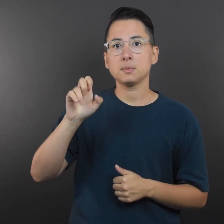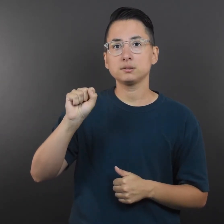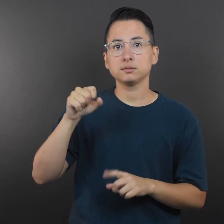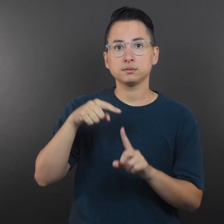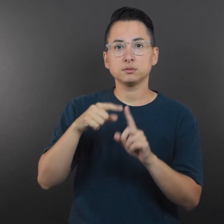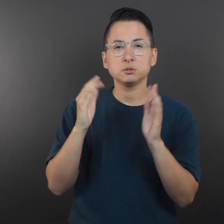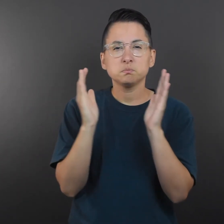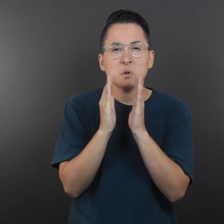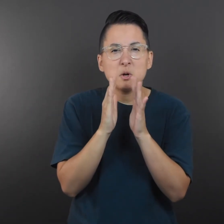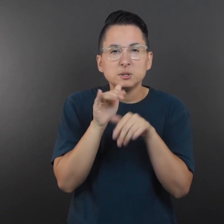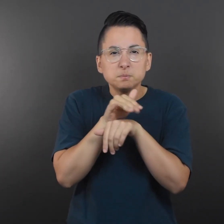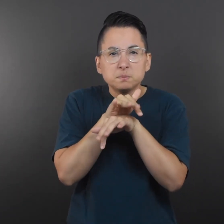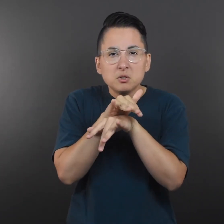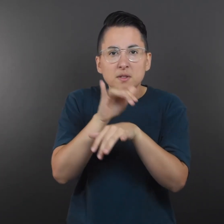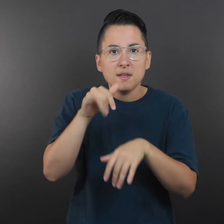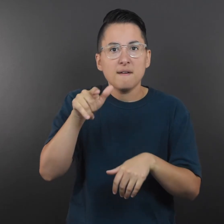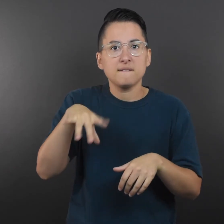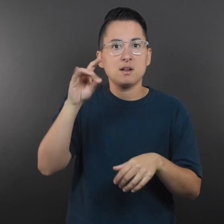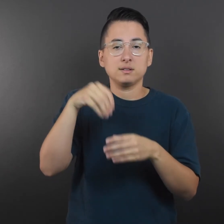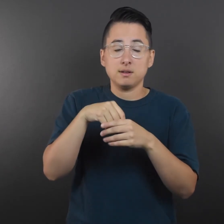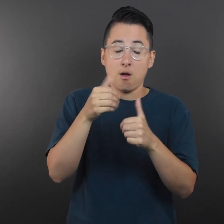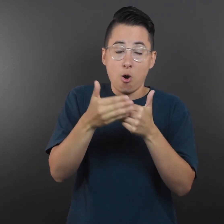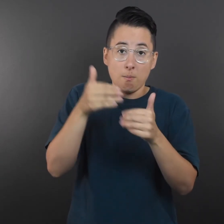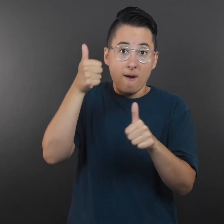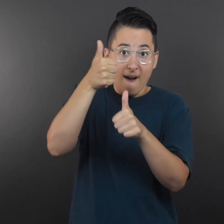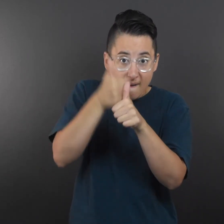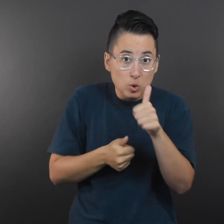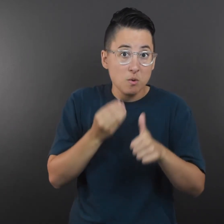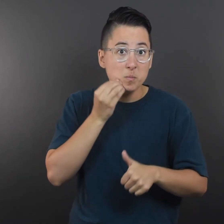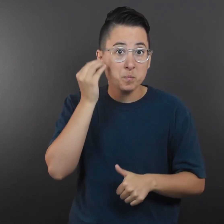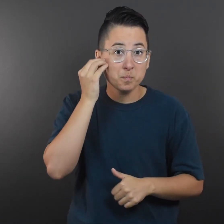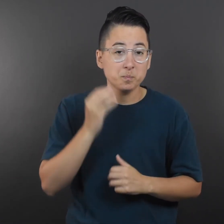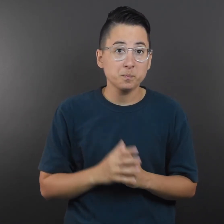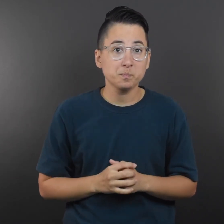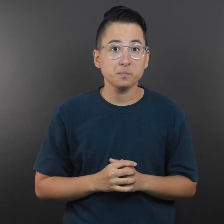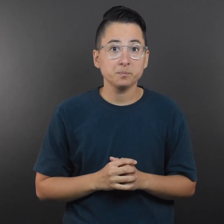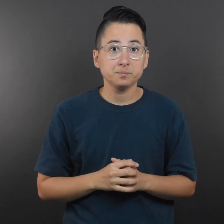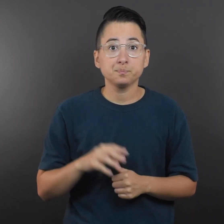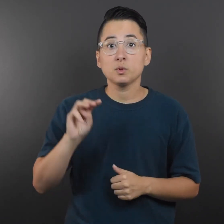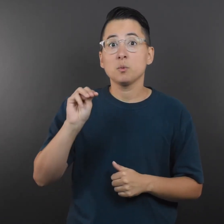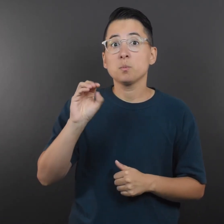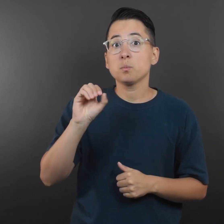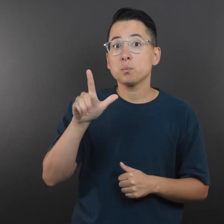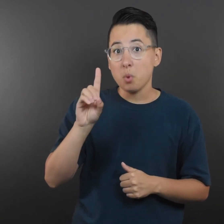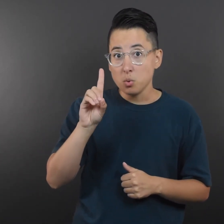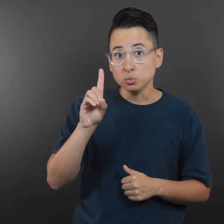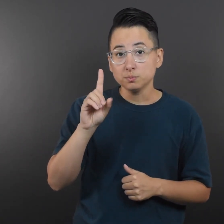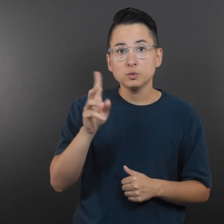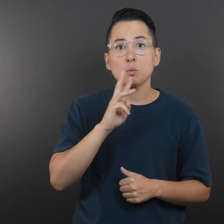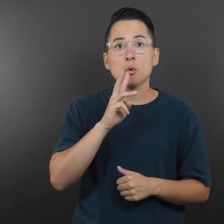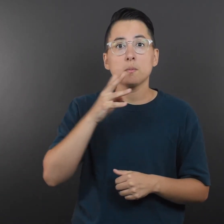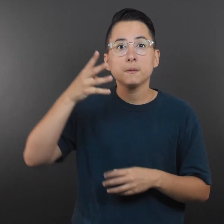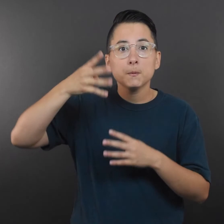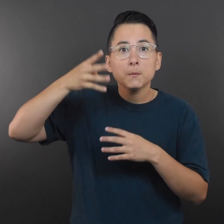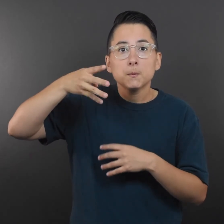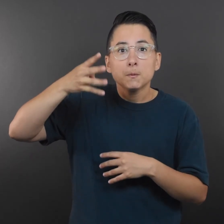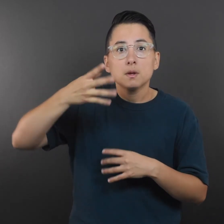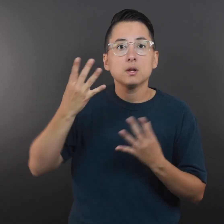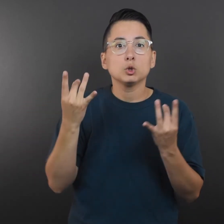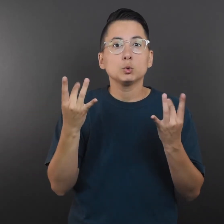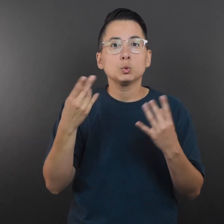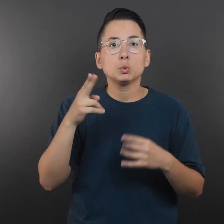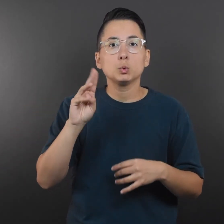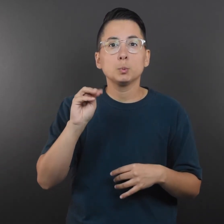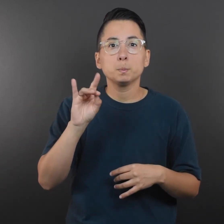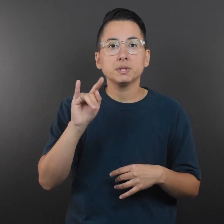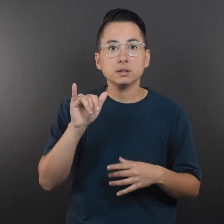are found in almost every home • Mold – water leaks and humidity, the amount